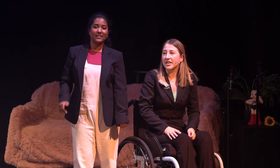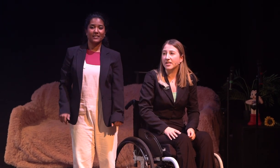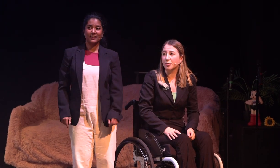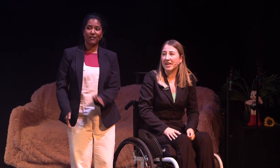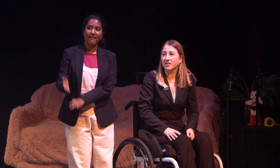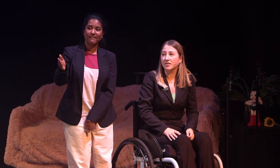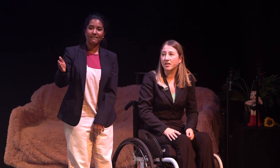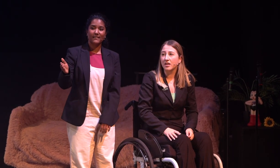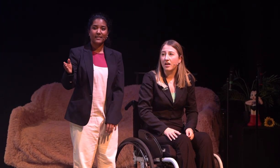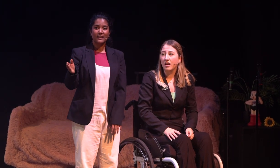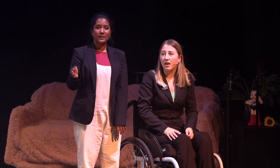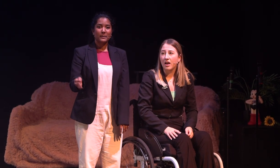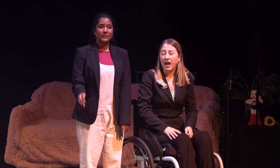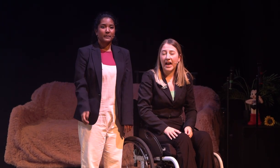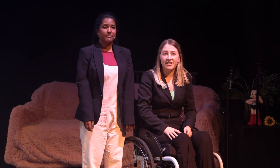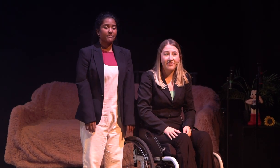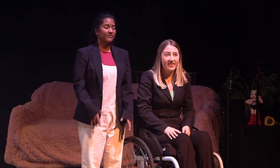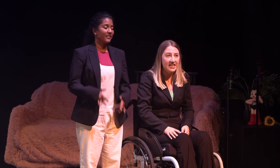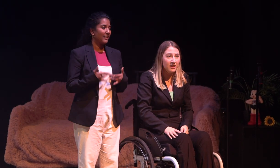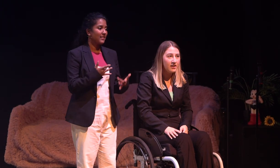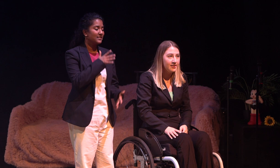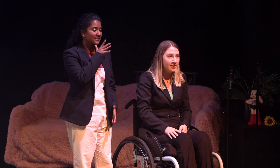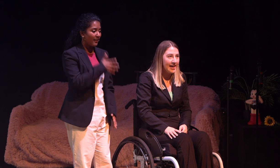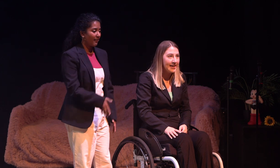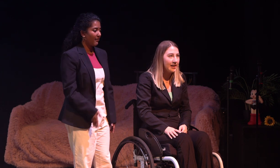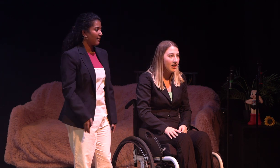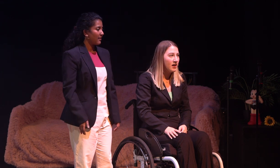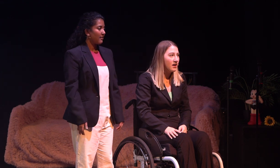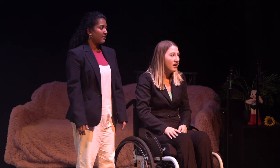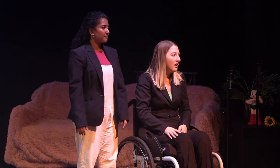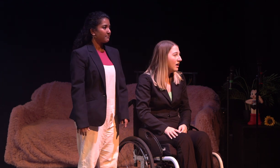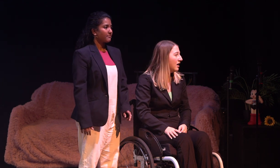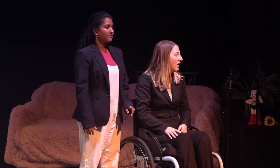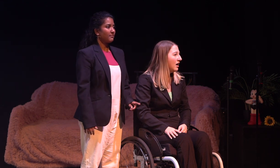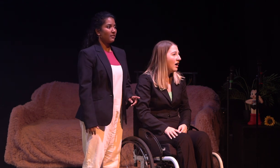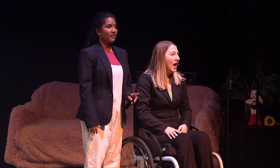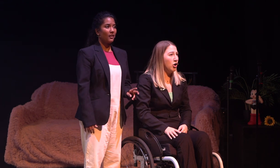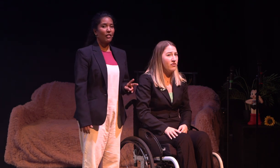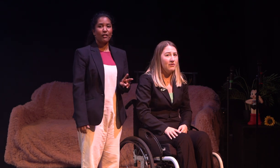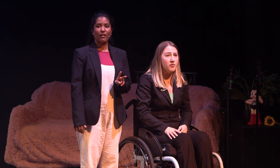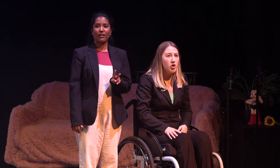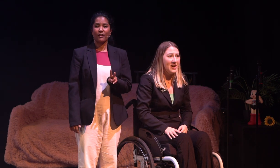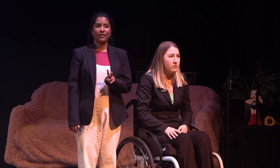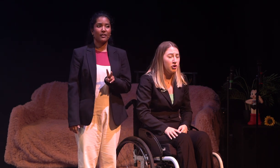And then he disappears. I feel sick. I look around the room and